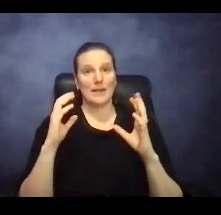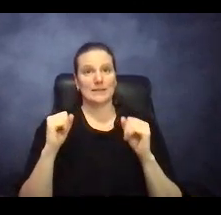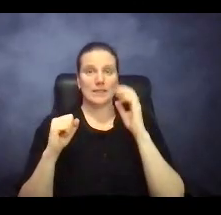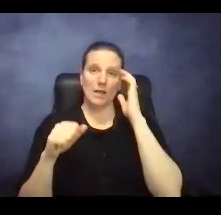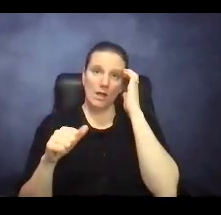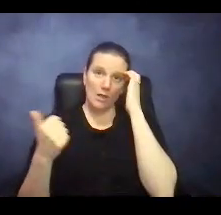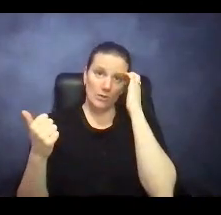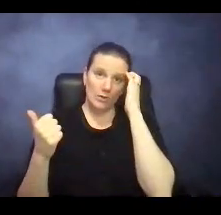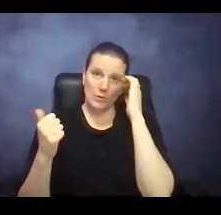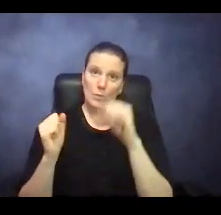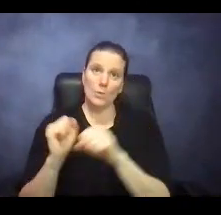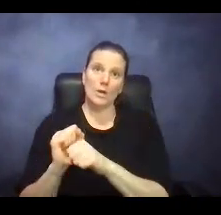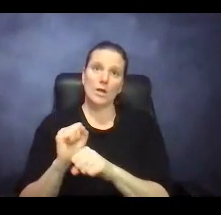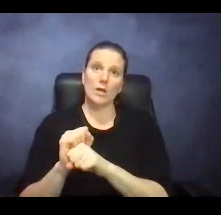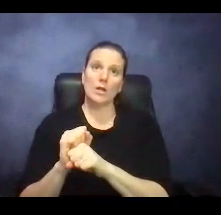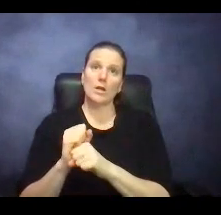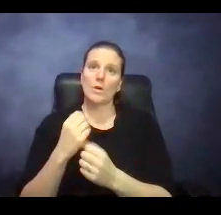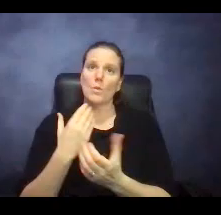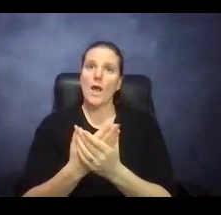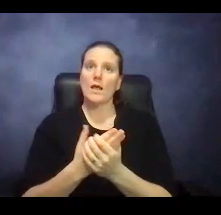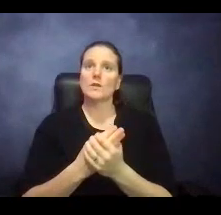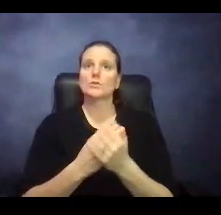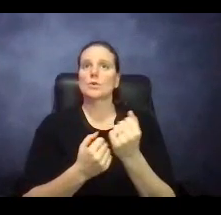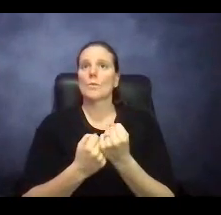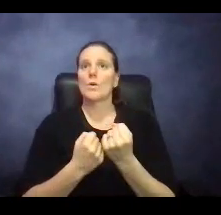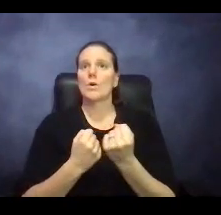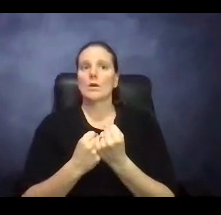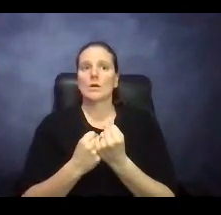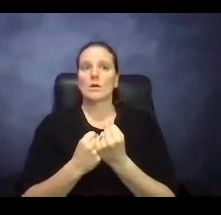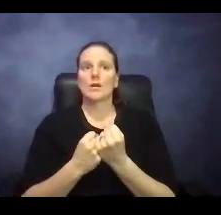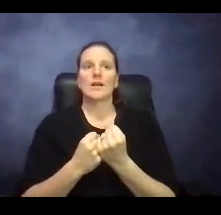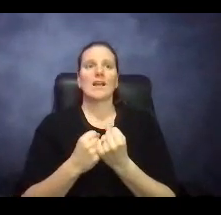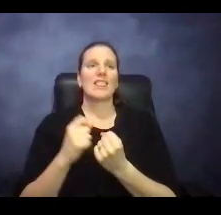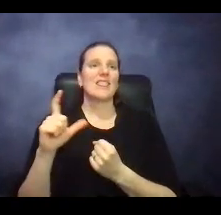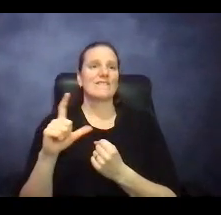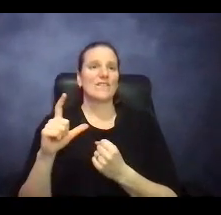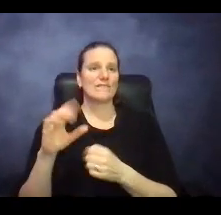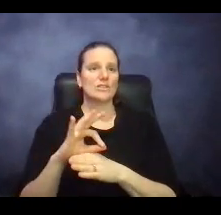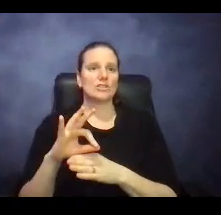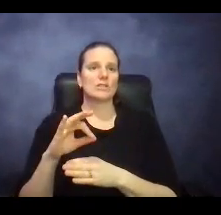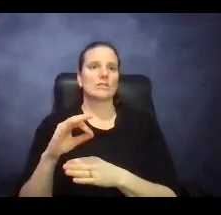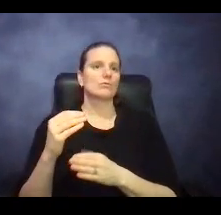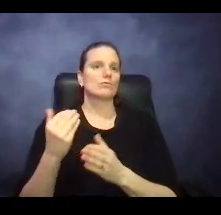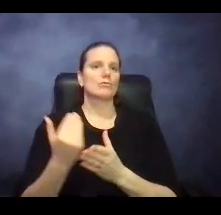like to support healthy liver function, fresh grated beets, lemon juice in your water, dandelion root tea.